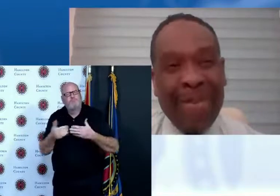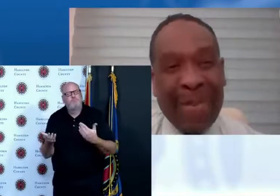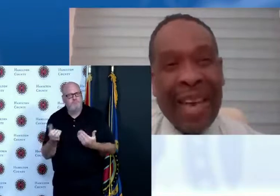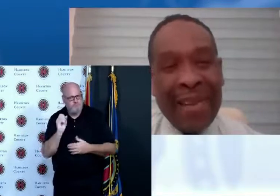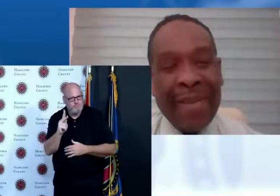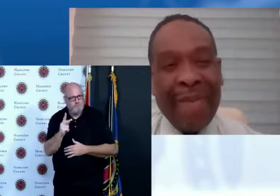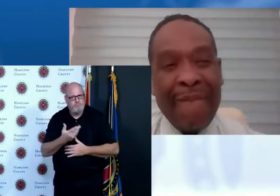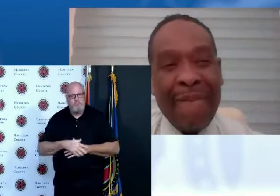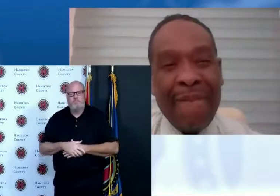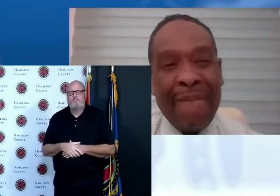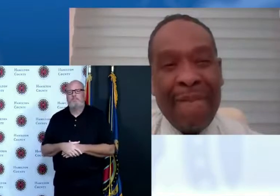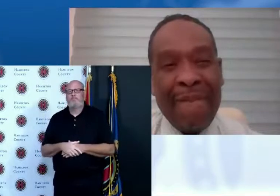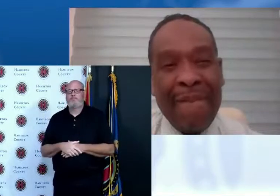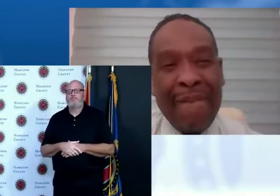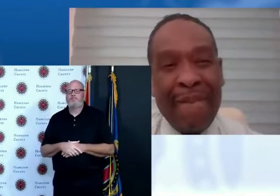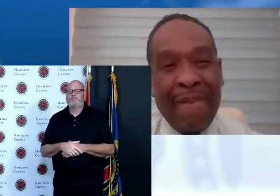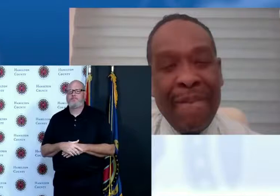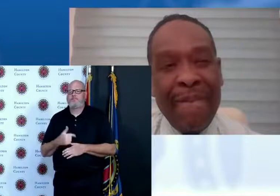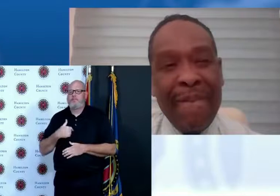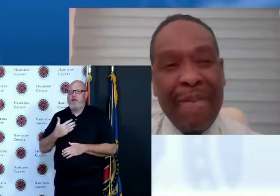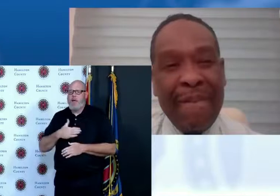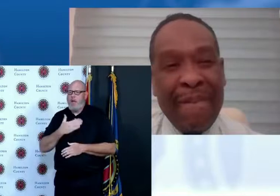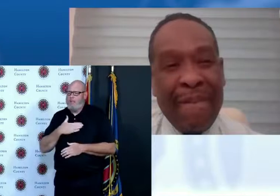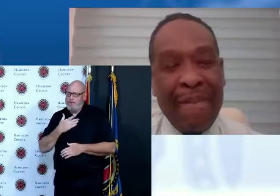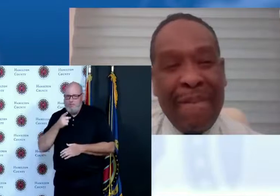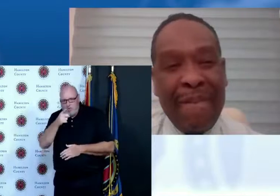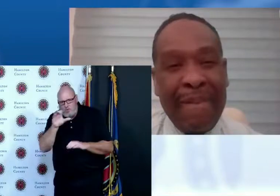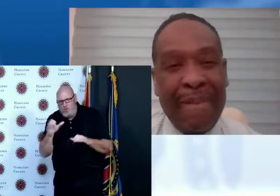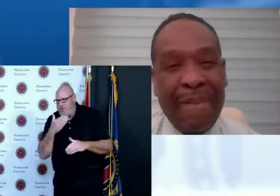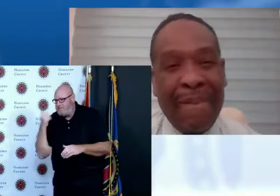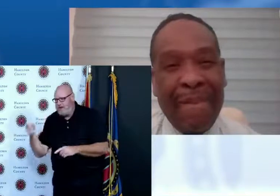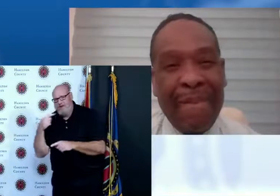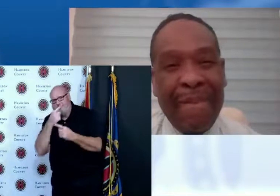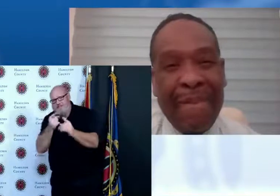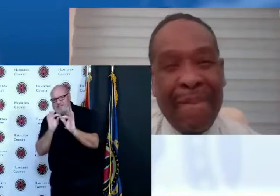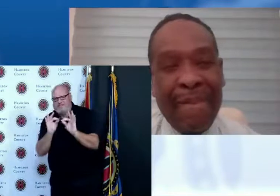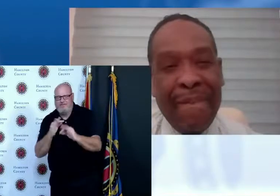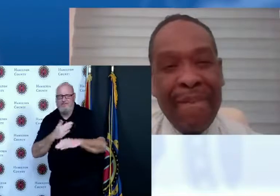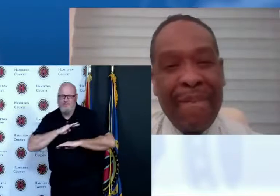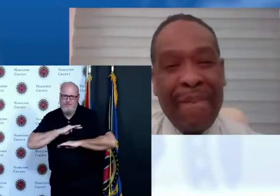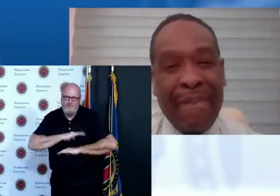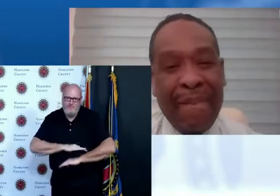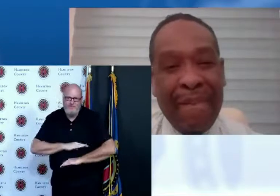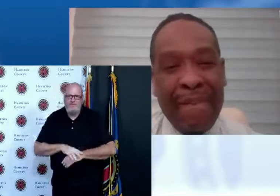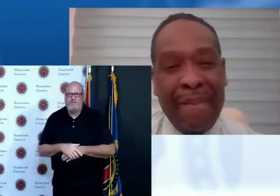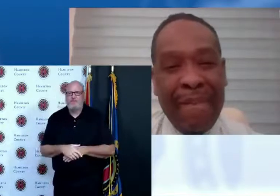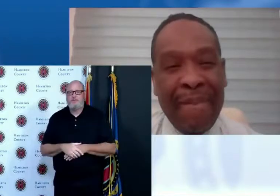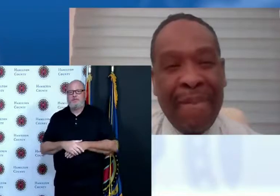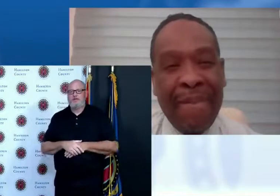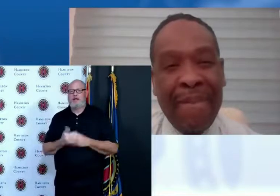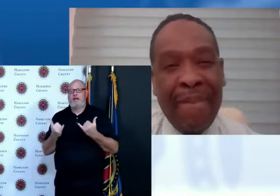yes so lastly we've got Tropicana from 101.1 the WIZ to tell us about